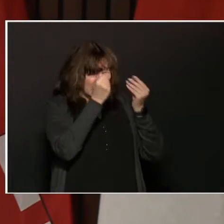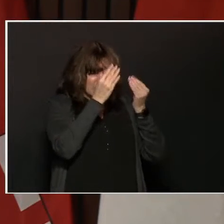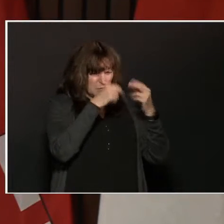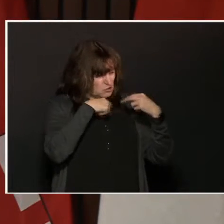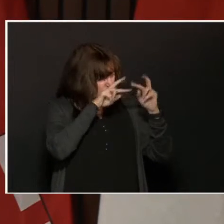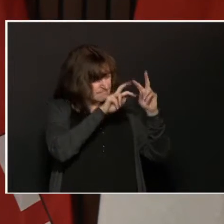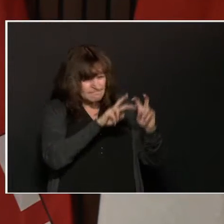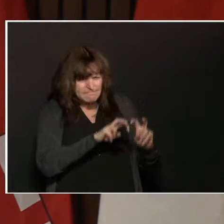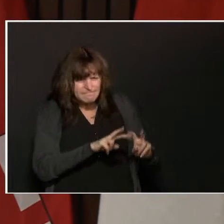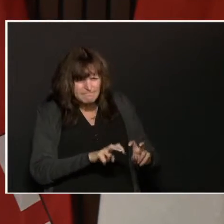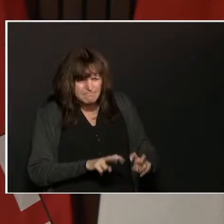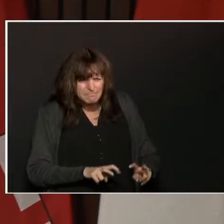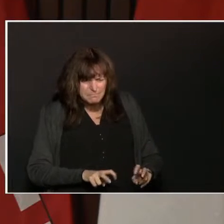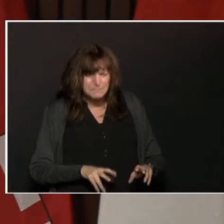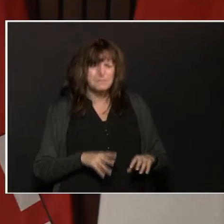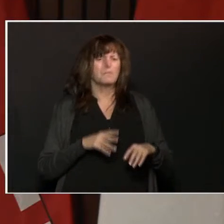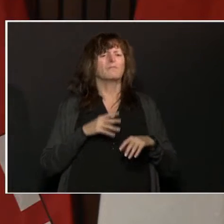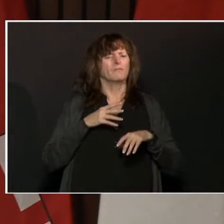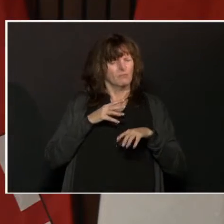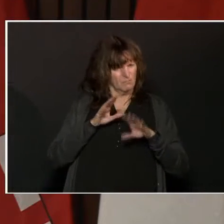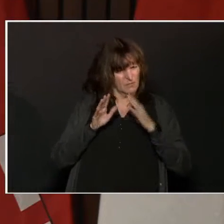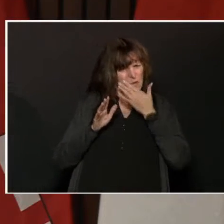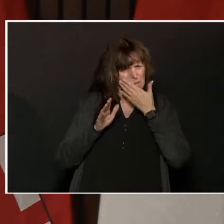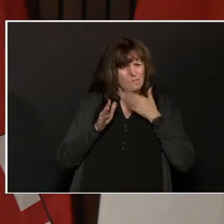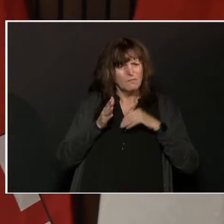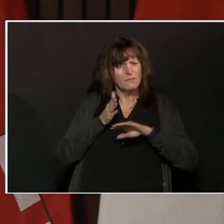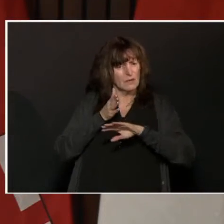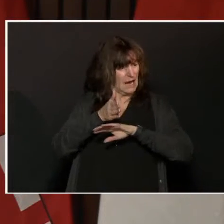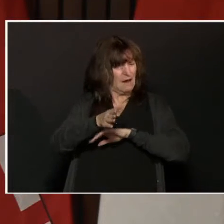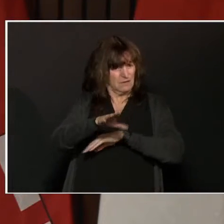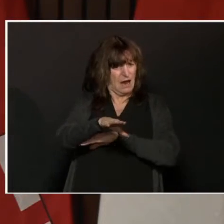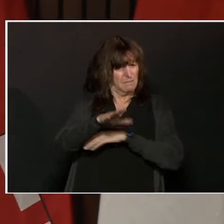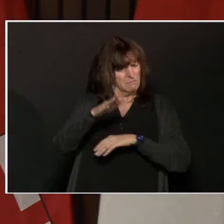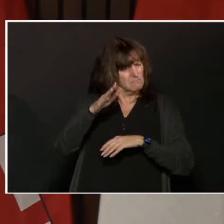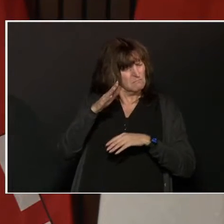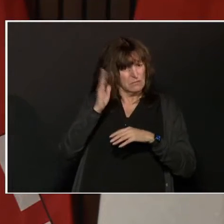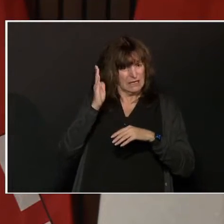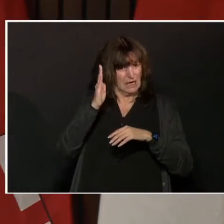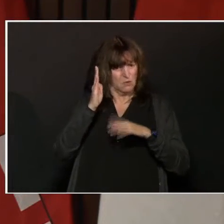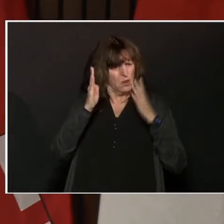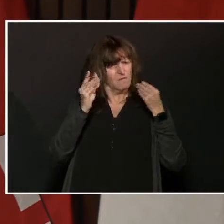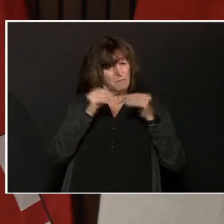IT STARTED BUT NOT YET WE'RE FRANCE WAS IT STARTED BUT NOT YET WE'RE FRANCE WAS WHEN IT STARTED BUT NOT YET WE'RE FRANCE WAS WHEN IT FRANCE WAS WHEN IT STARTED IN BOTH FRANCE WAS WHEN IT STARTED IN BOTH CASES